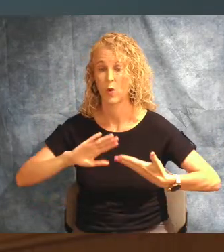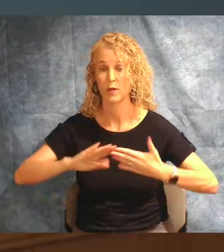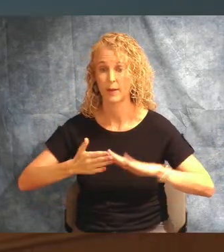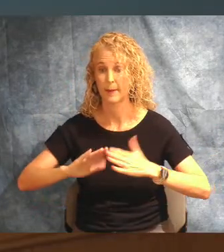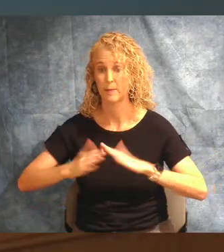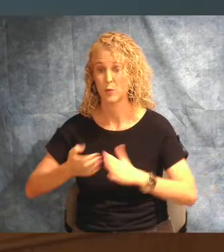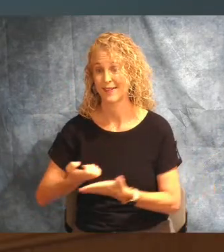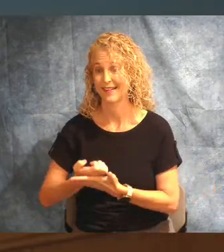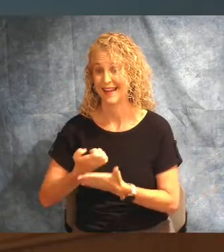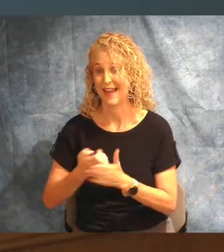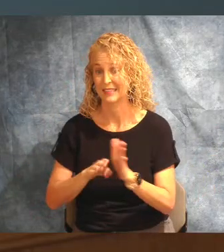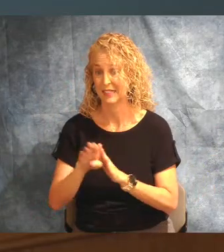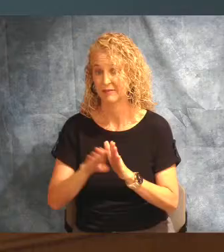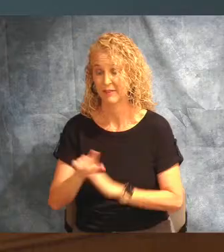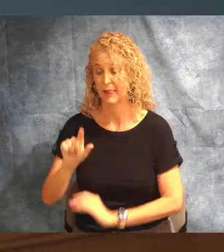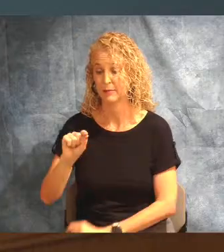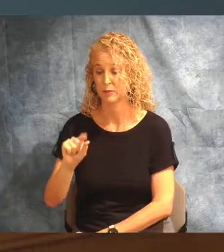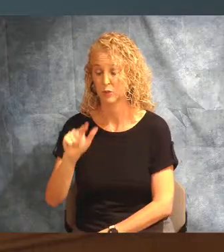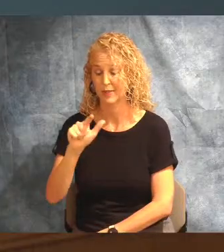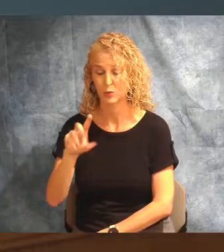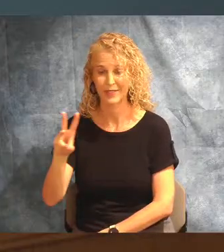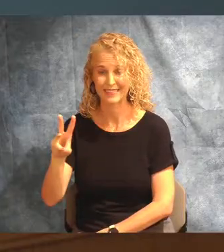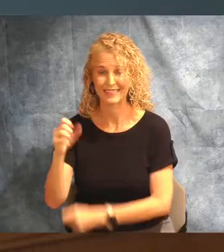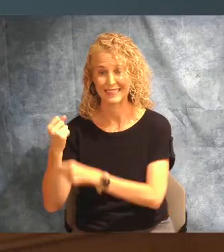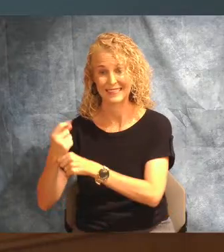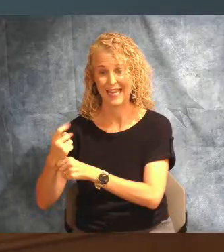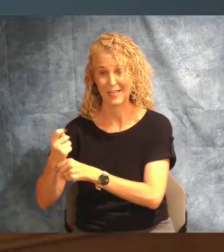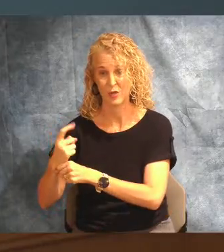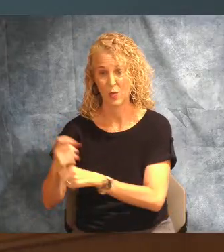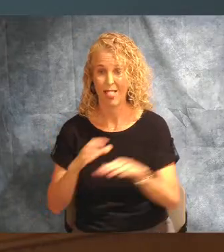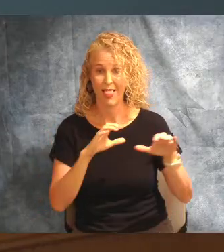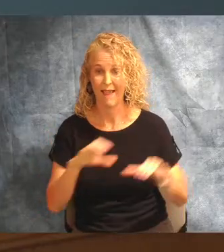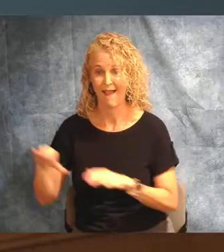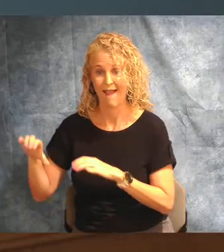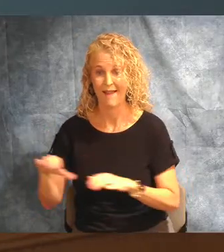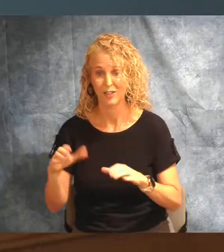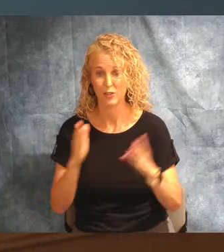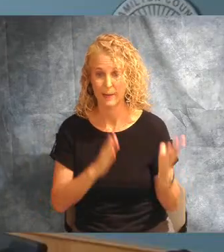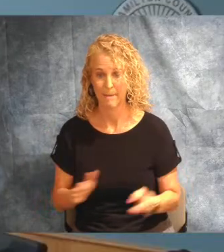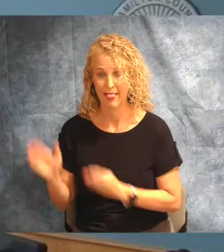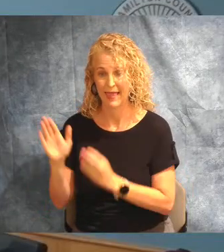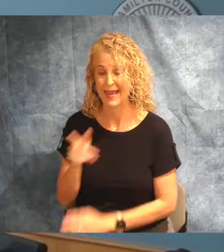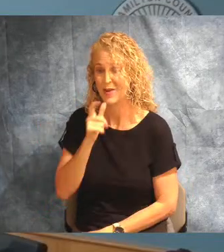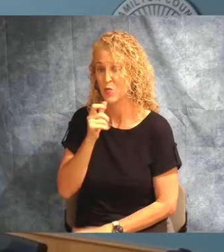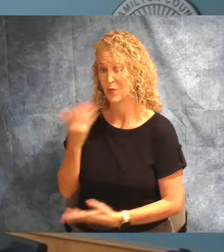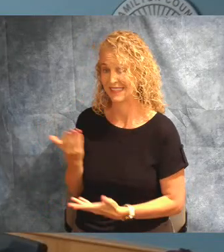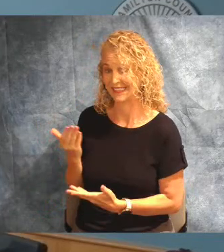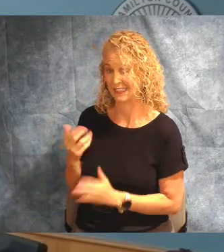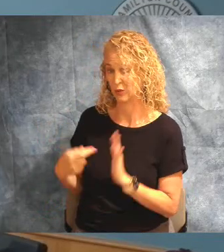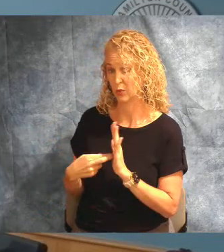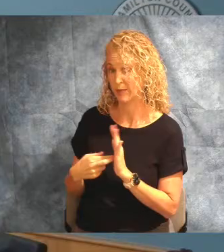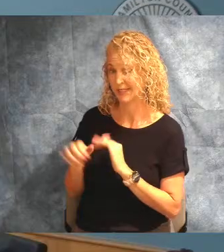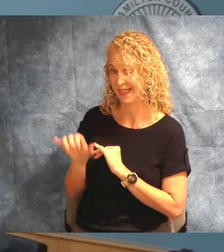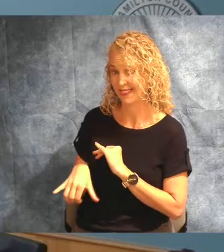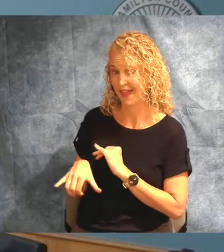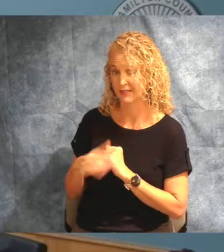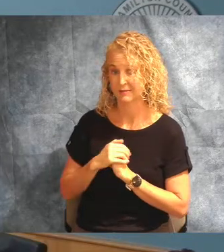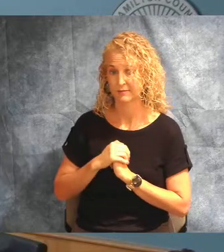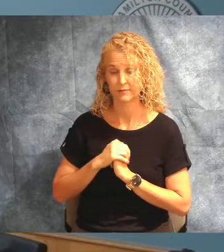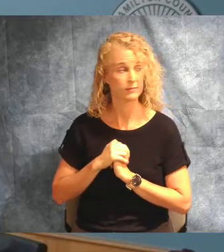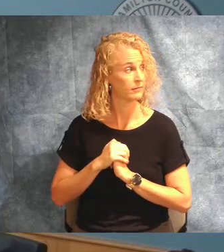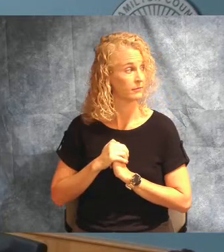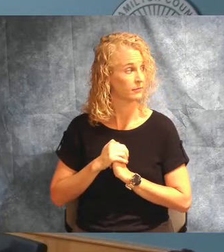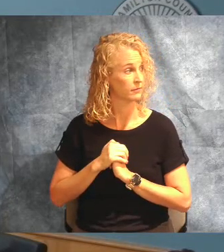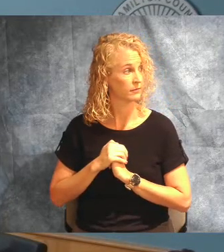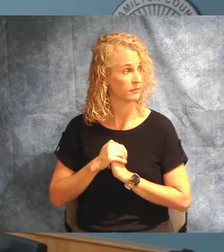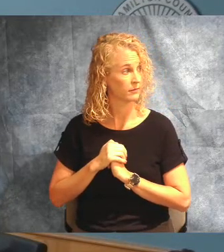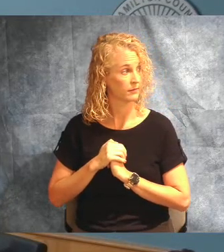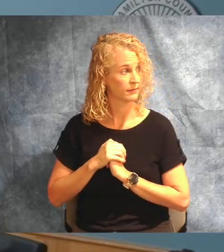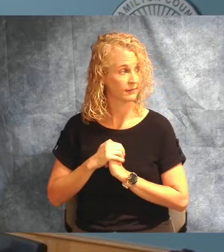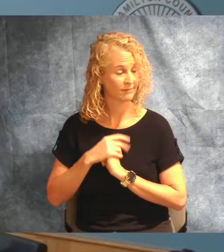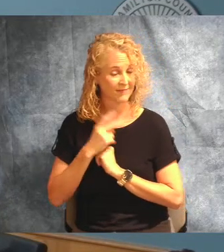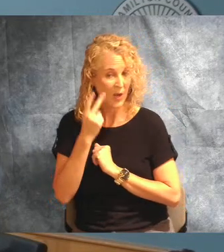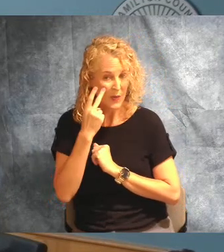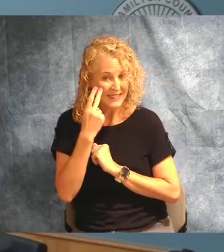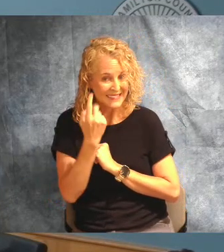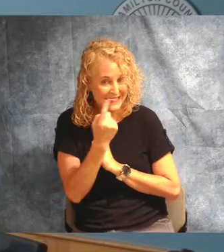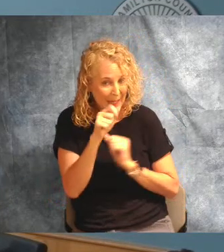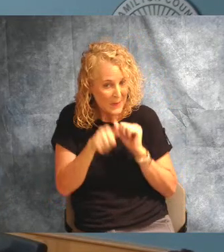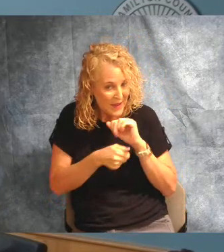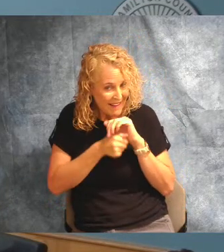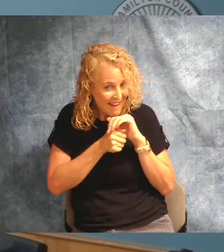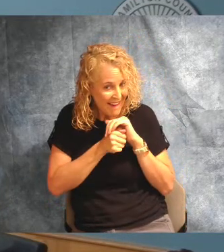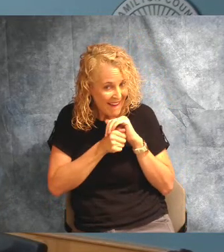development 2026 annual action plan. Who's here for that? I didn't see her back. Hi, welcome.